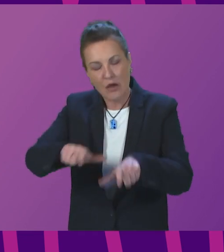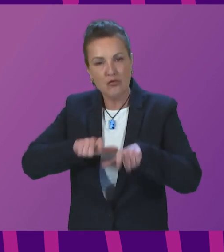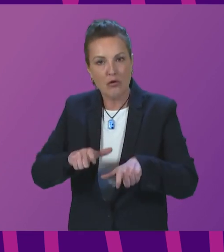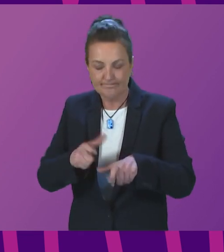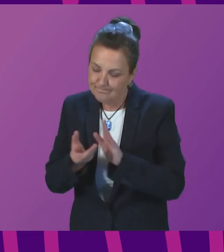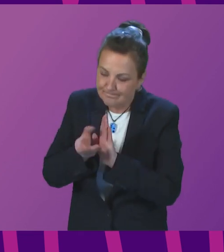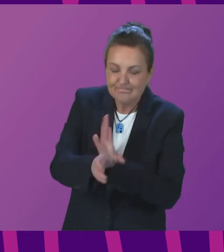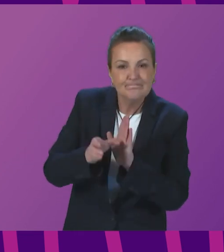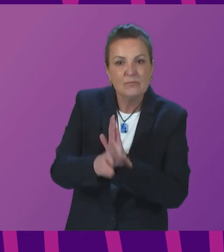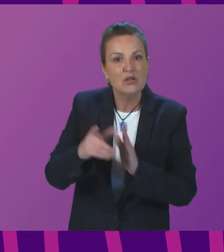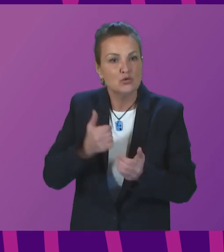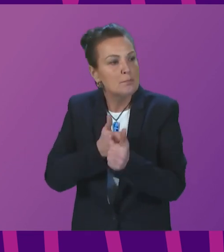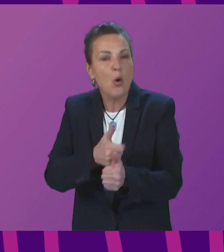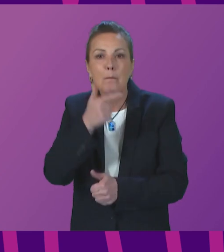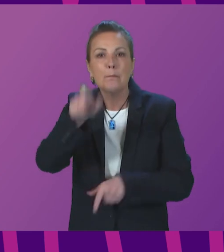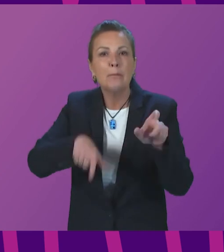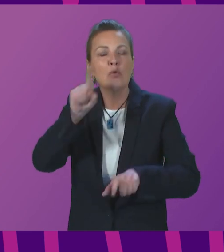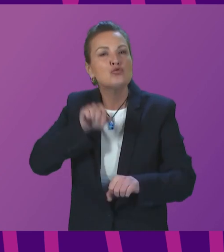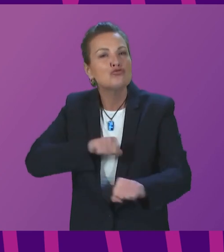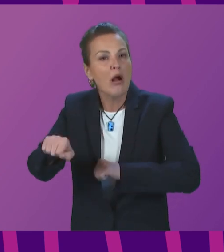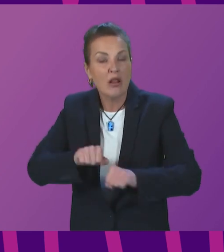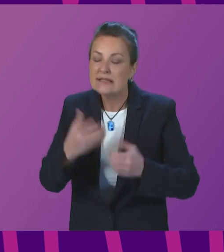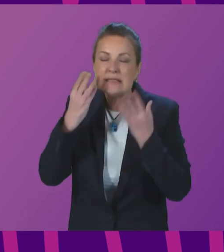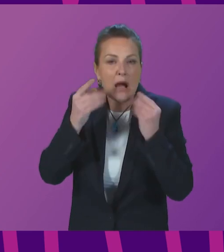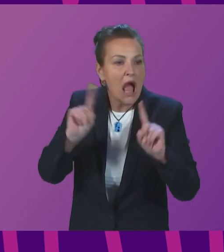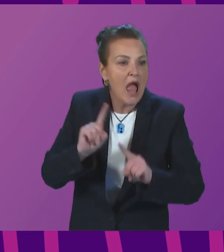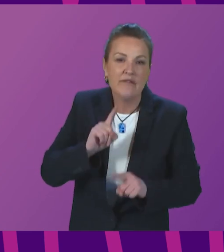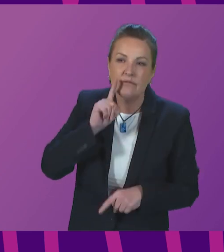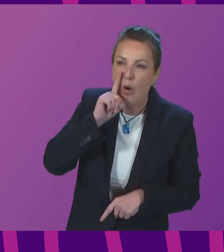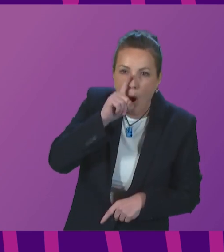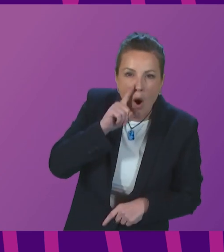are struggling with bills regardless of what fuel they use, and we will continue to provide